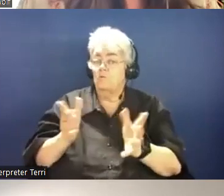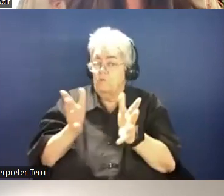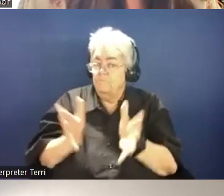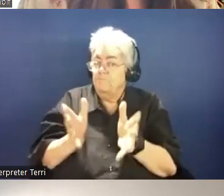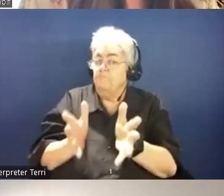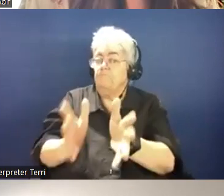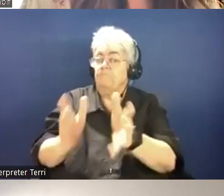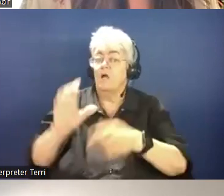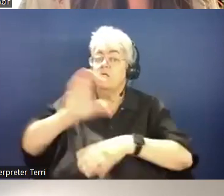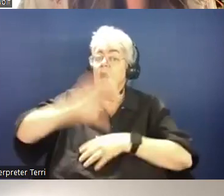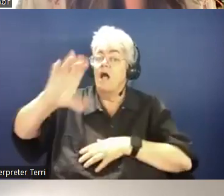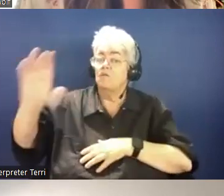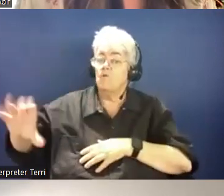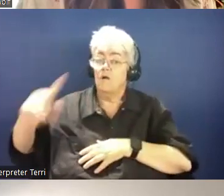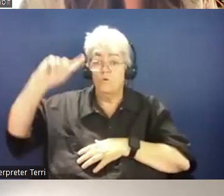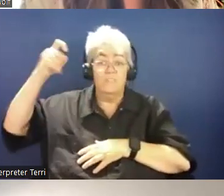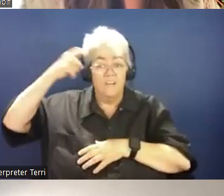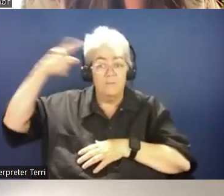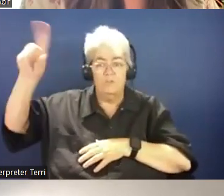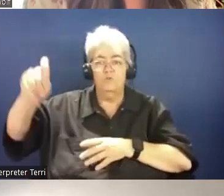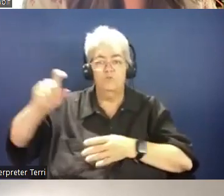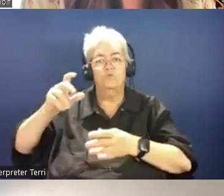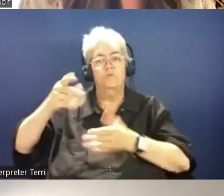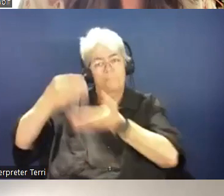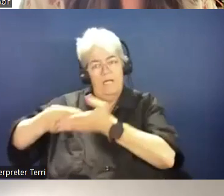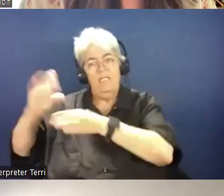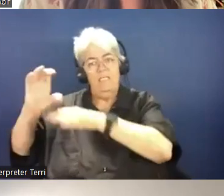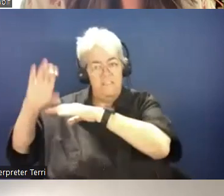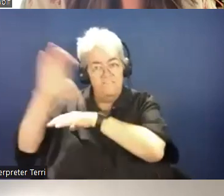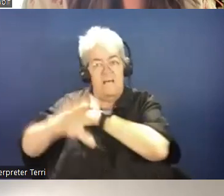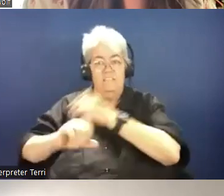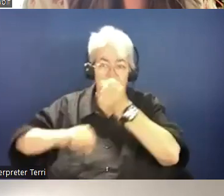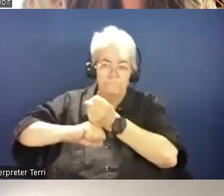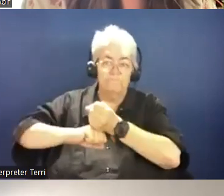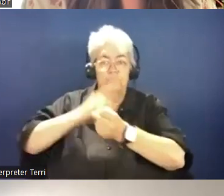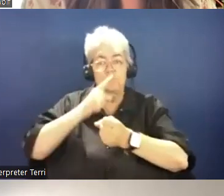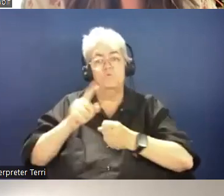Colorado to invest in prevention and to invest in our domestic violence programs across the state.